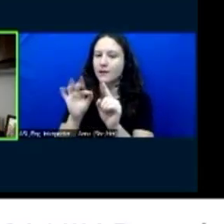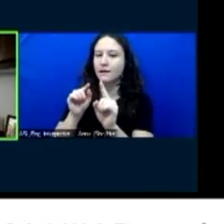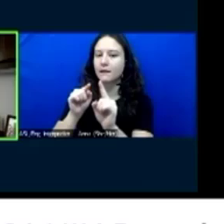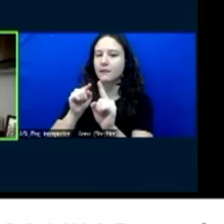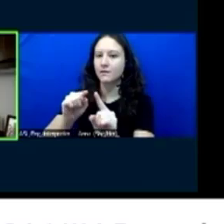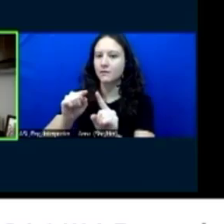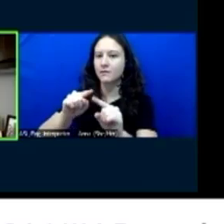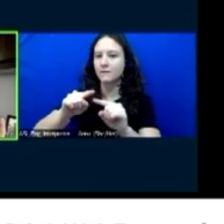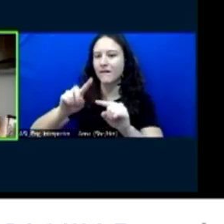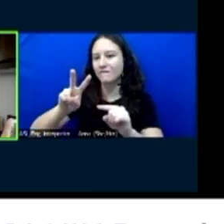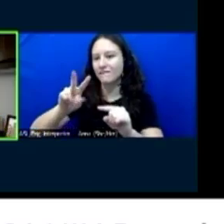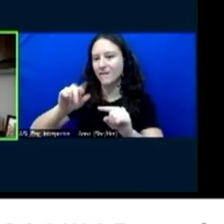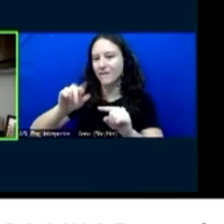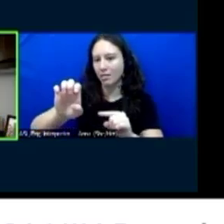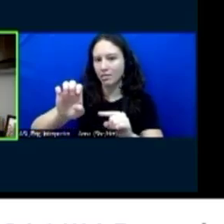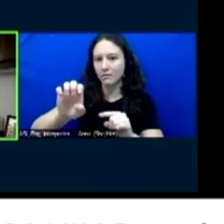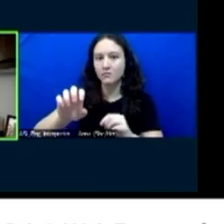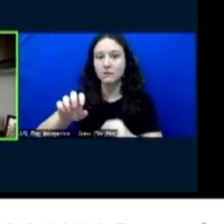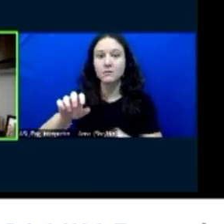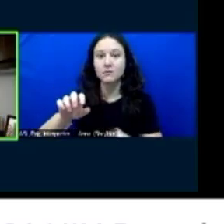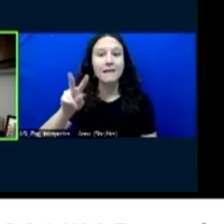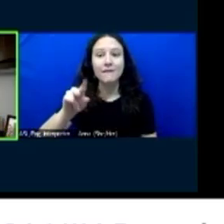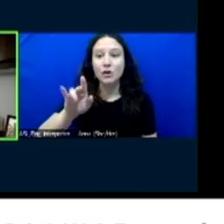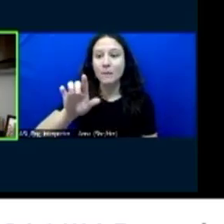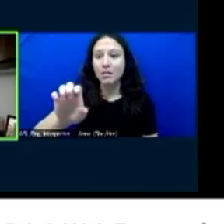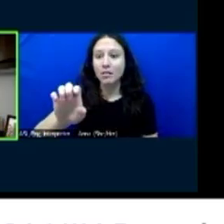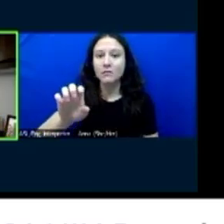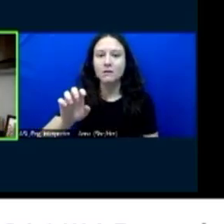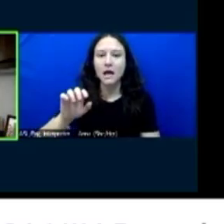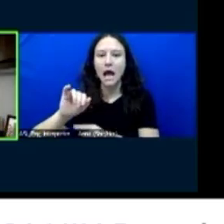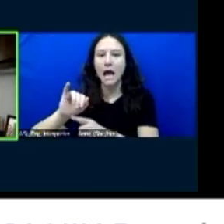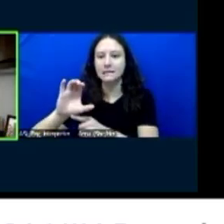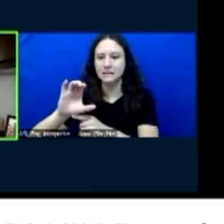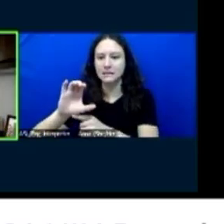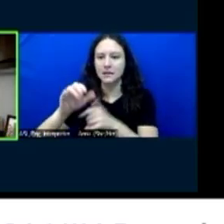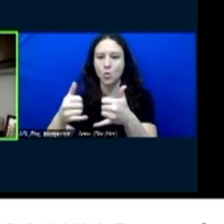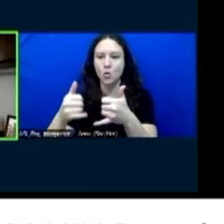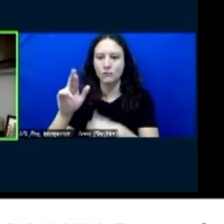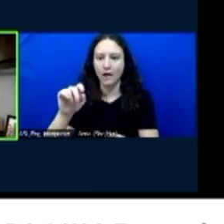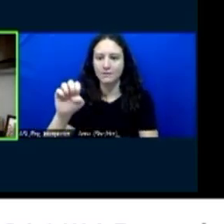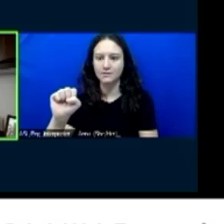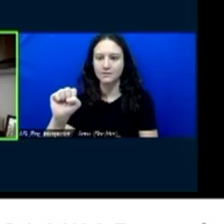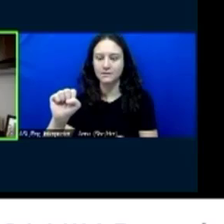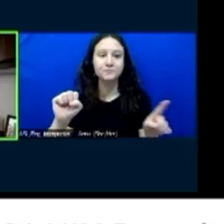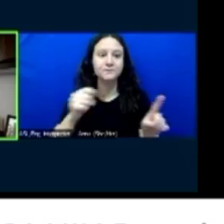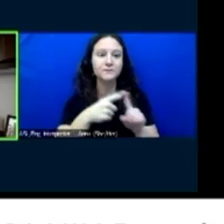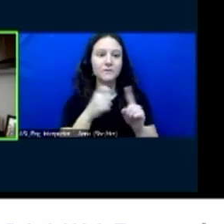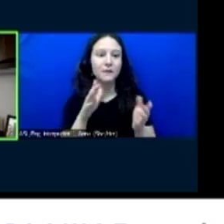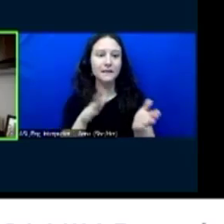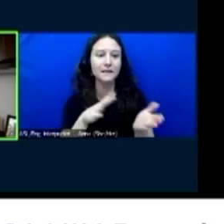So, in this 2021 paper, Mike Lauer and colleagues, also from an NIH course,